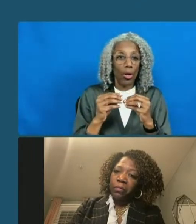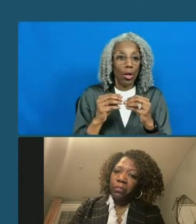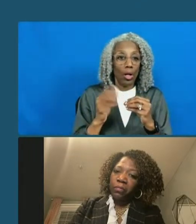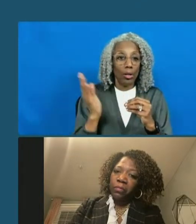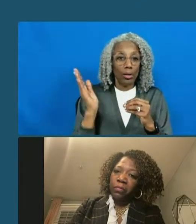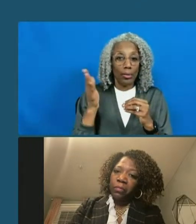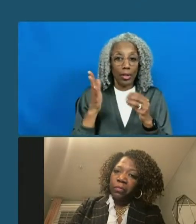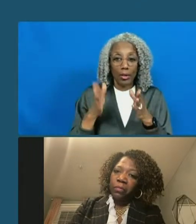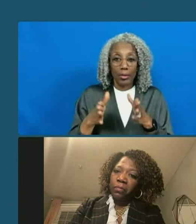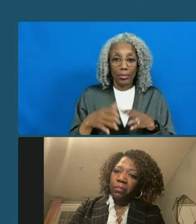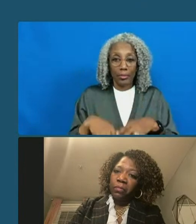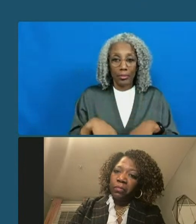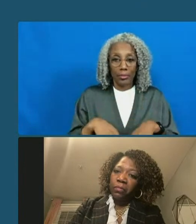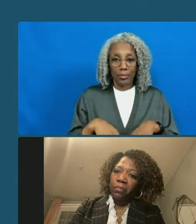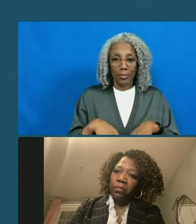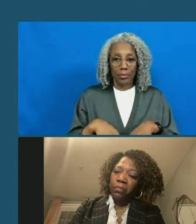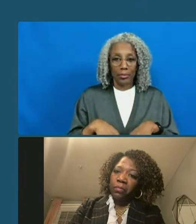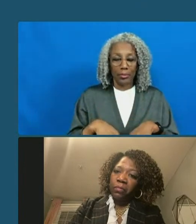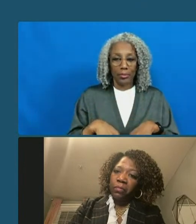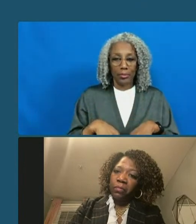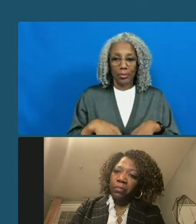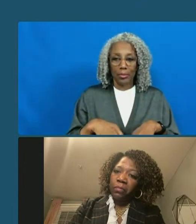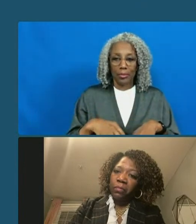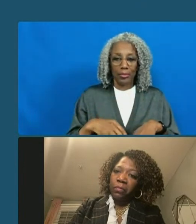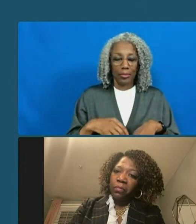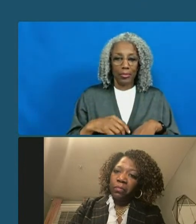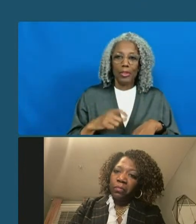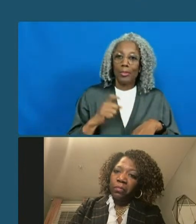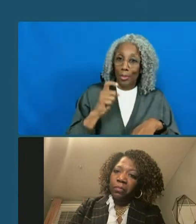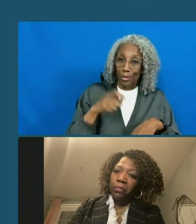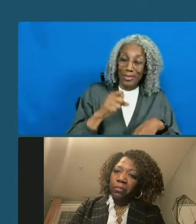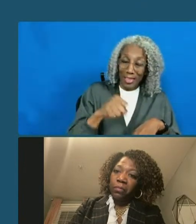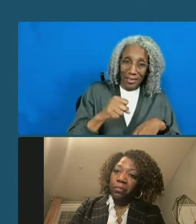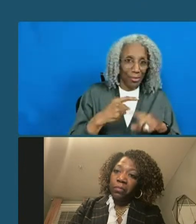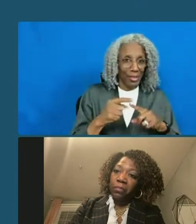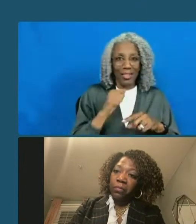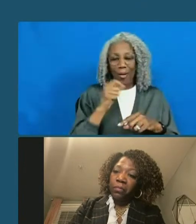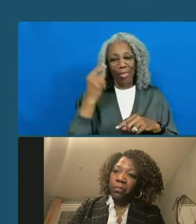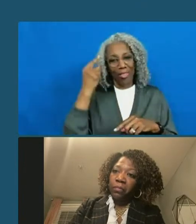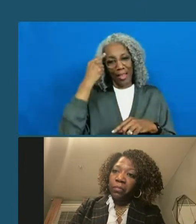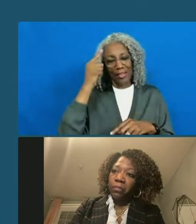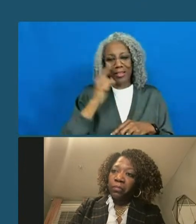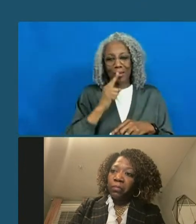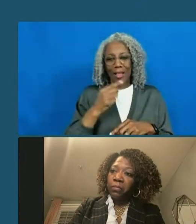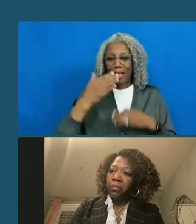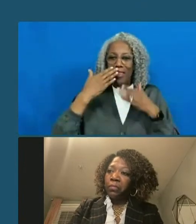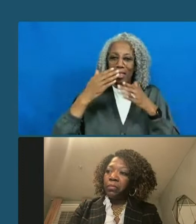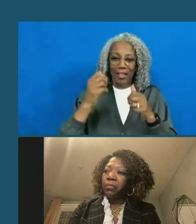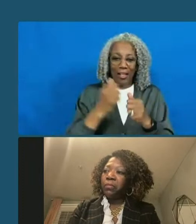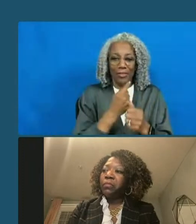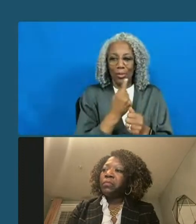So do we have one more Panelist? We were supposed to, but I don't